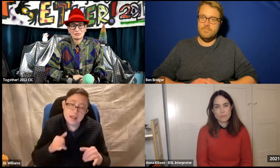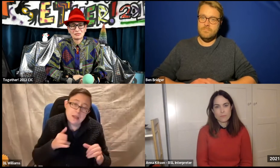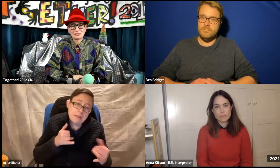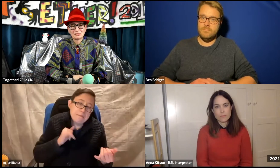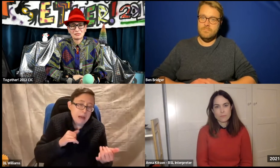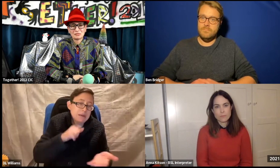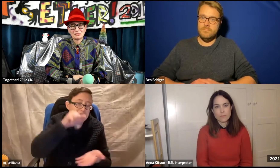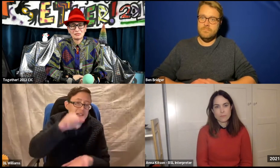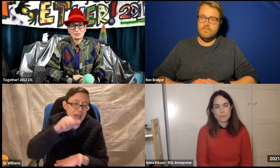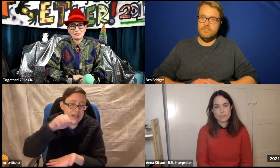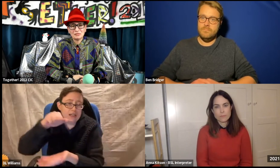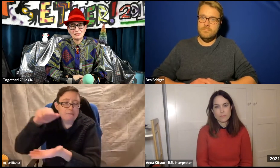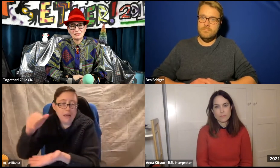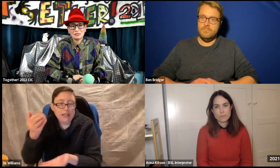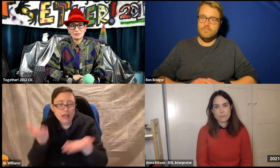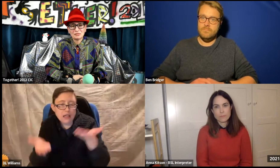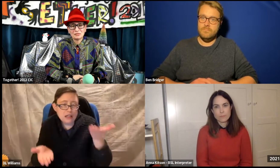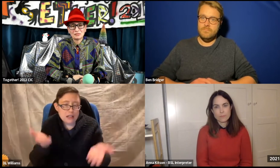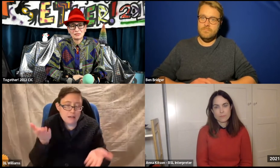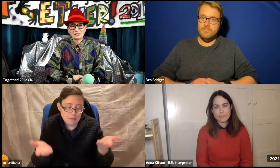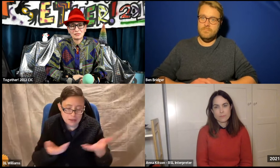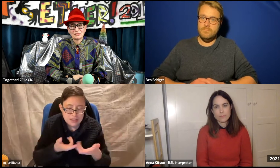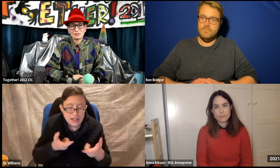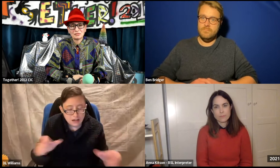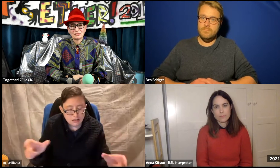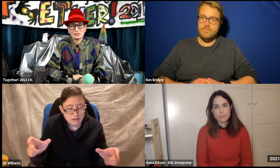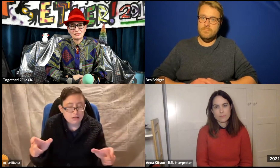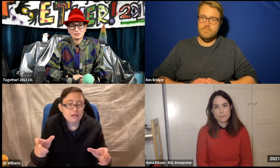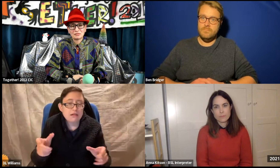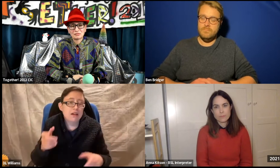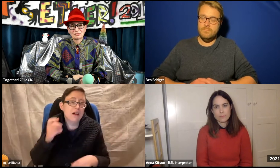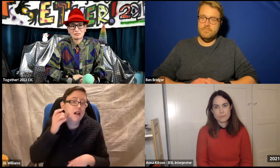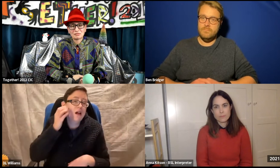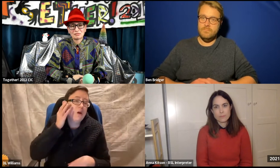Maybe it's case by case, but still,